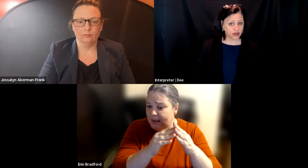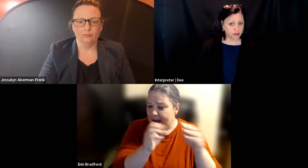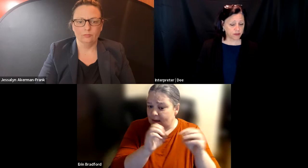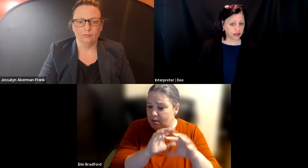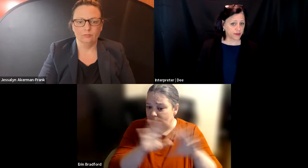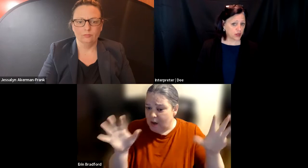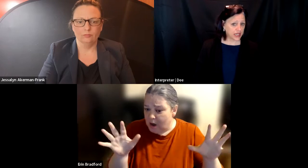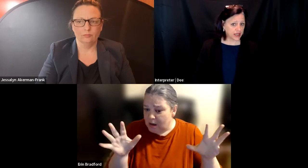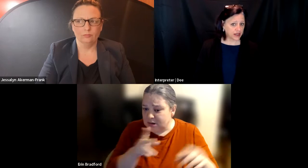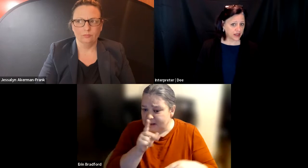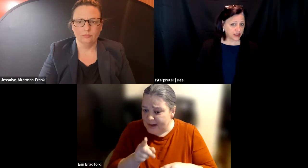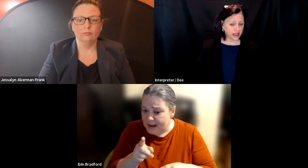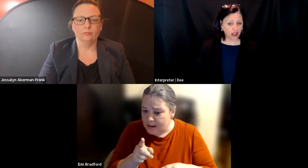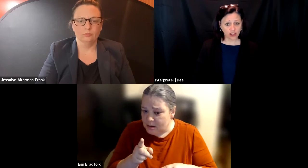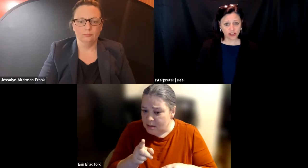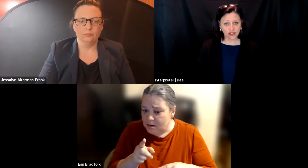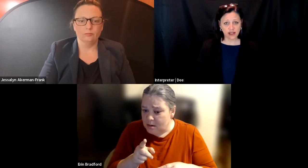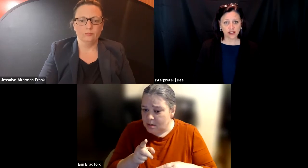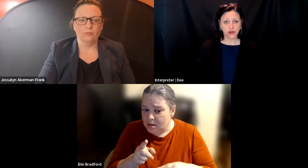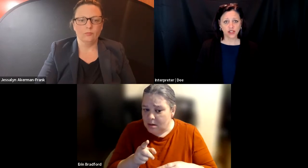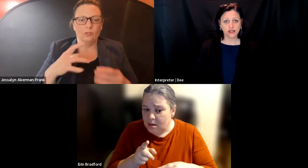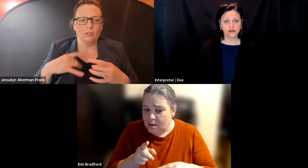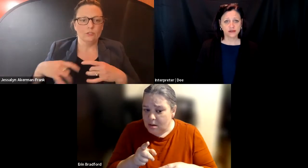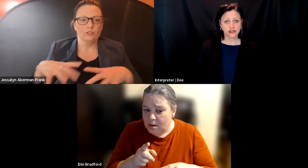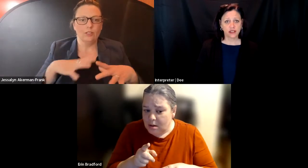I'm sorry, Patrick, I forgot what the second question was.